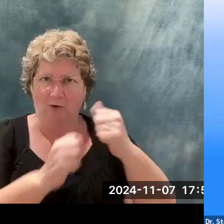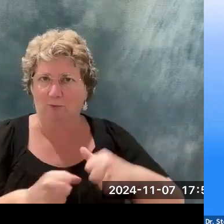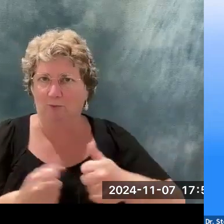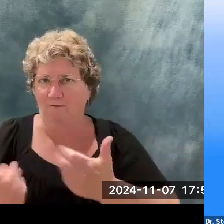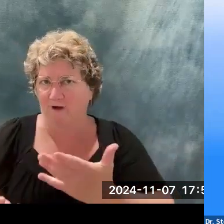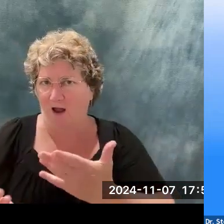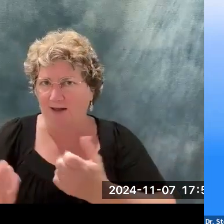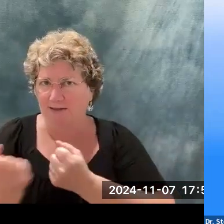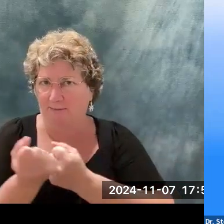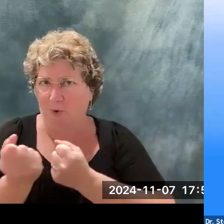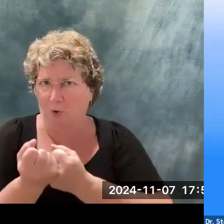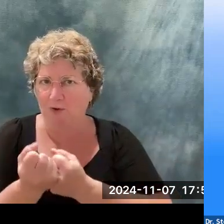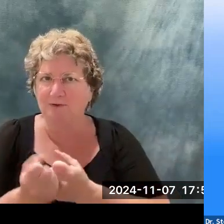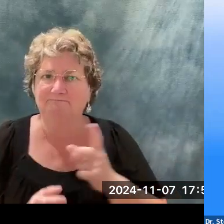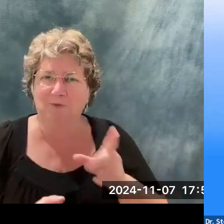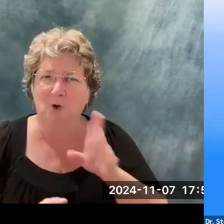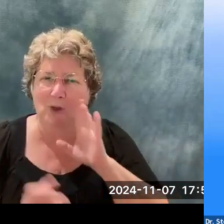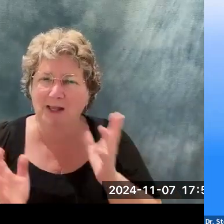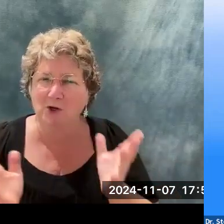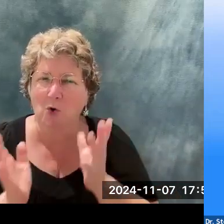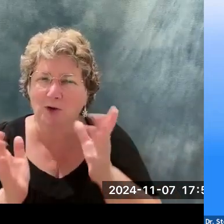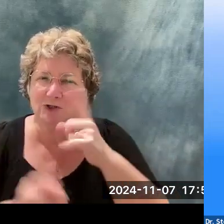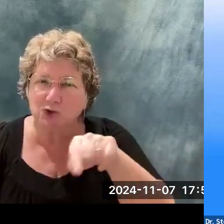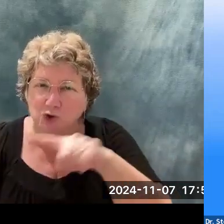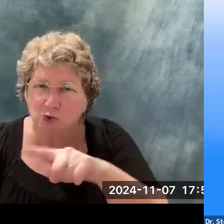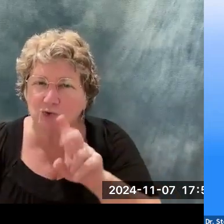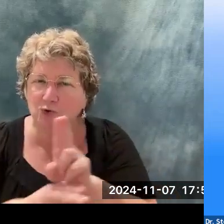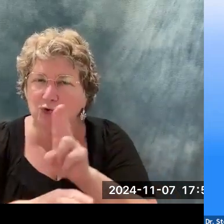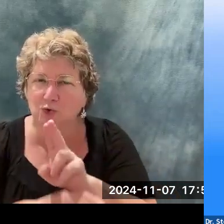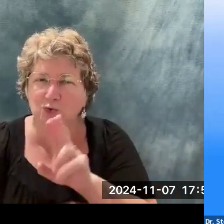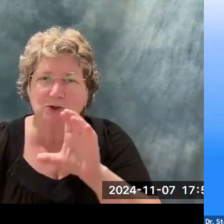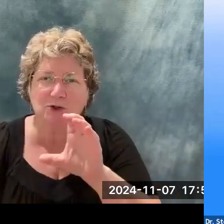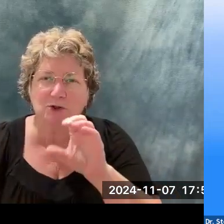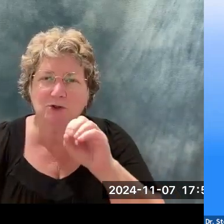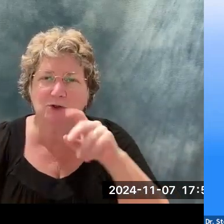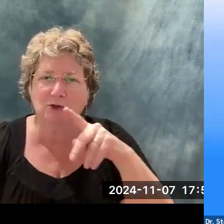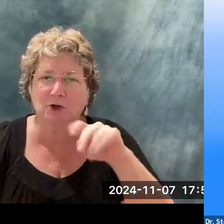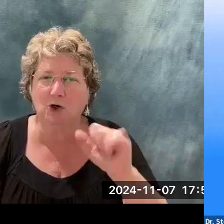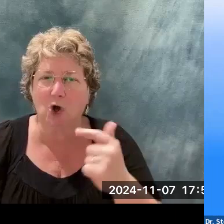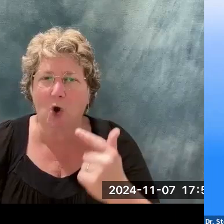utilize those coping skills and hopefully get you to a place where you're feeling safe and perhaps